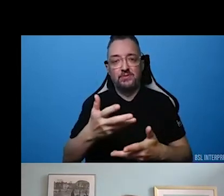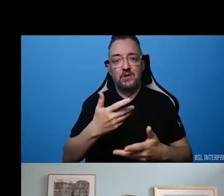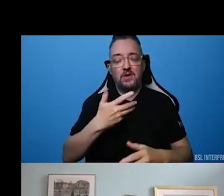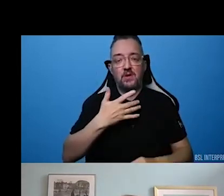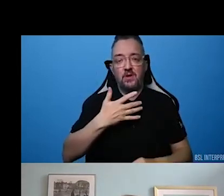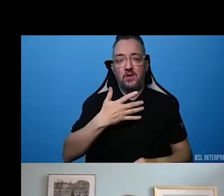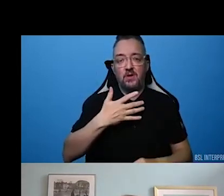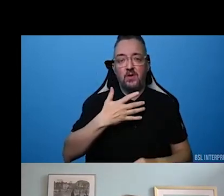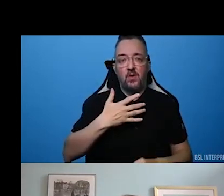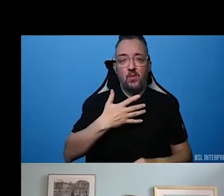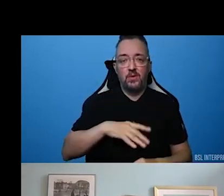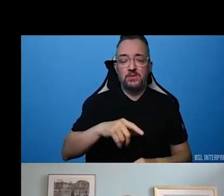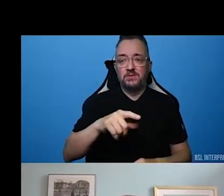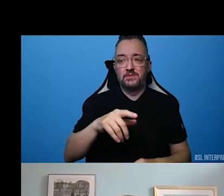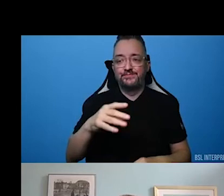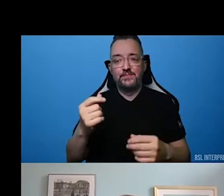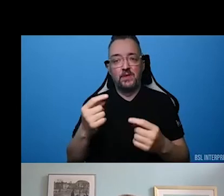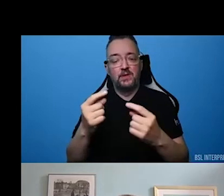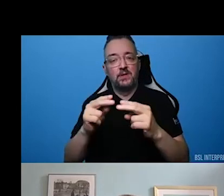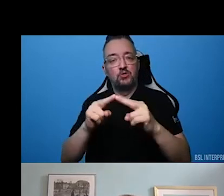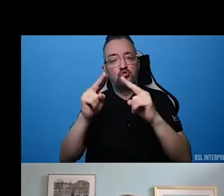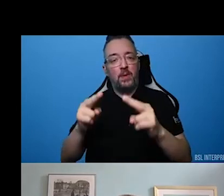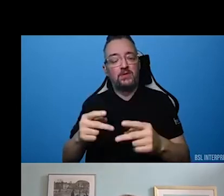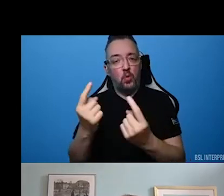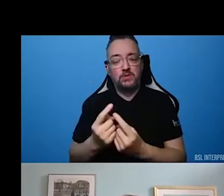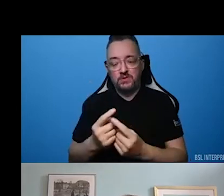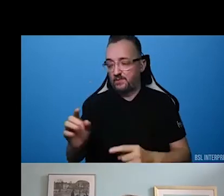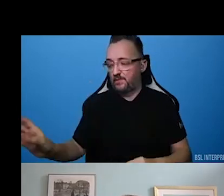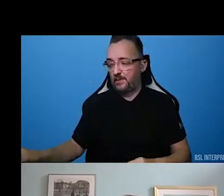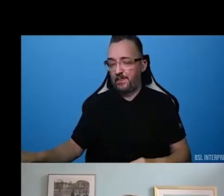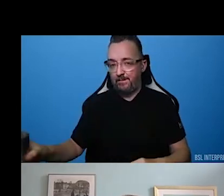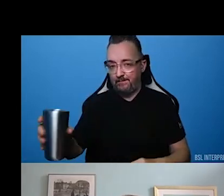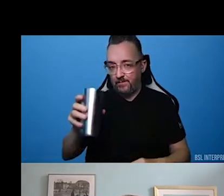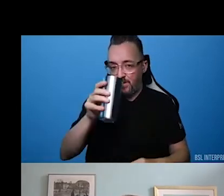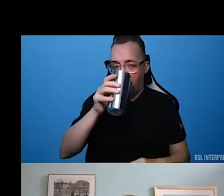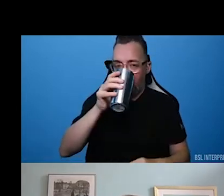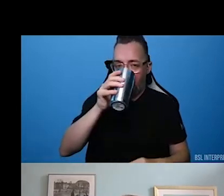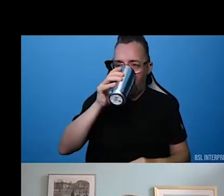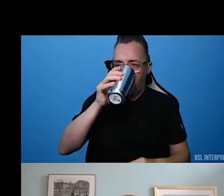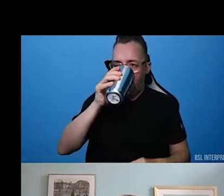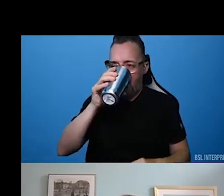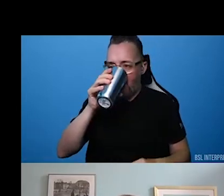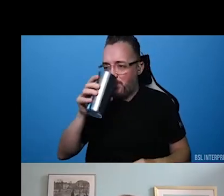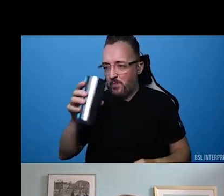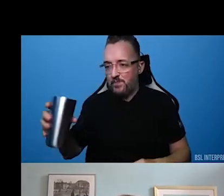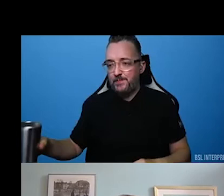these really domestic objects. There's a really good question from Fiona and I'm just going to read out.